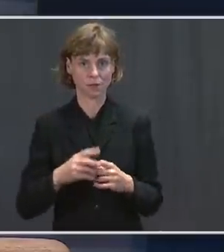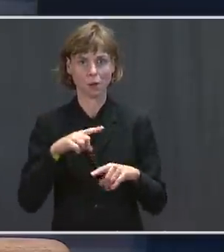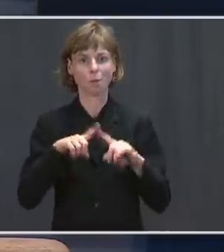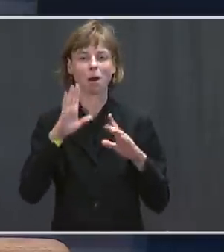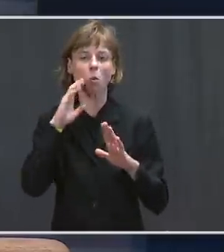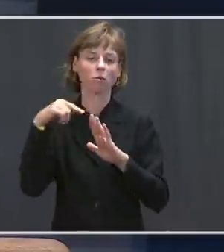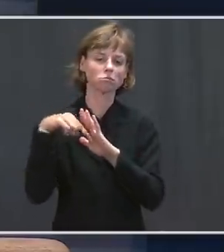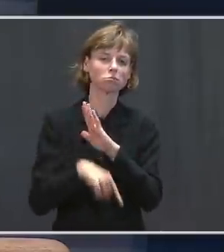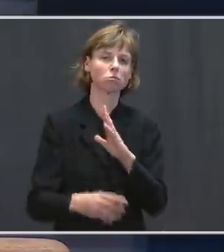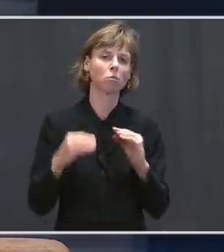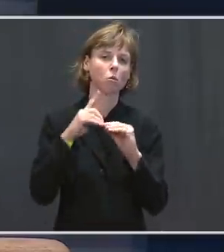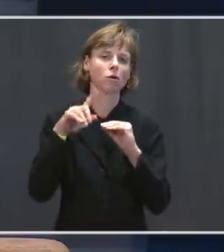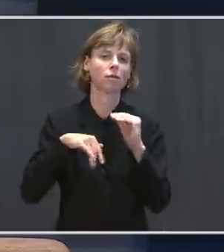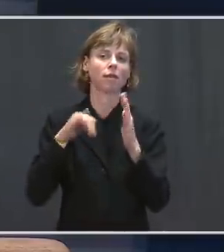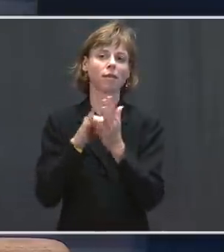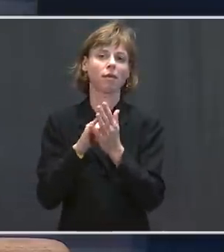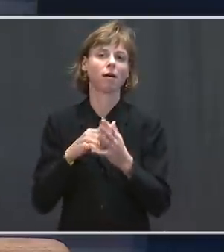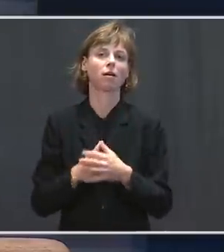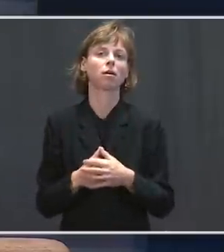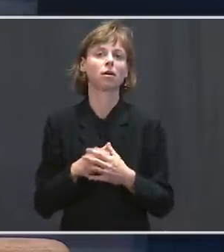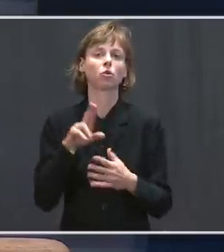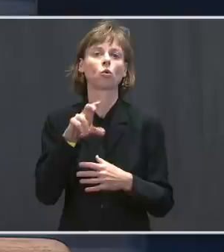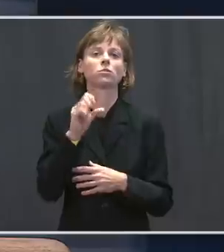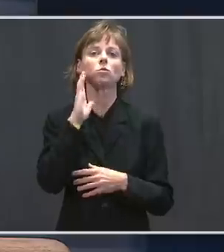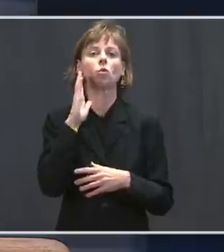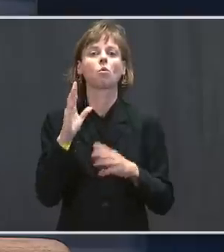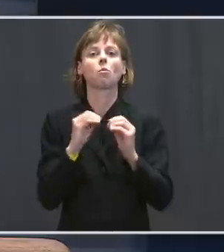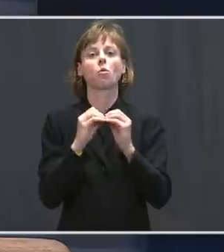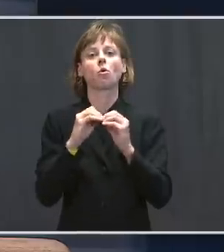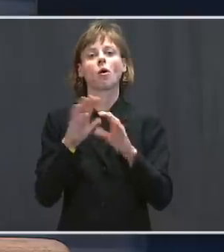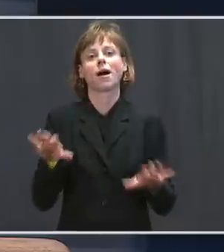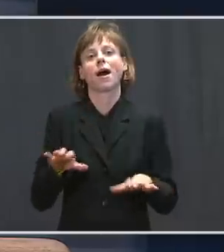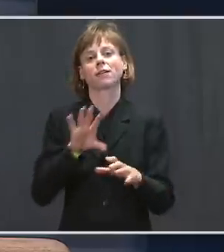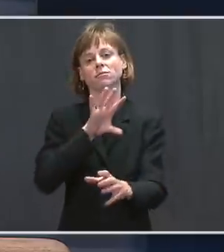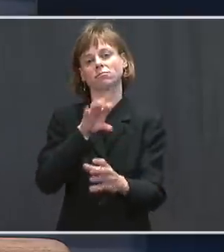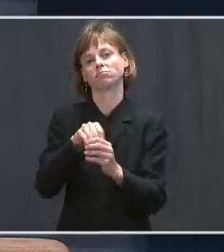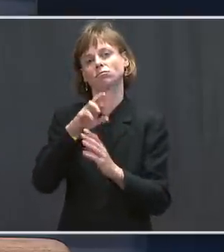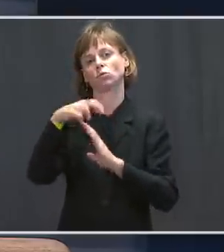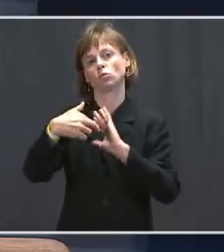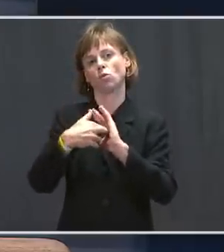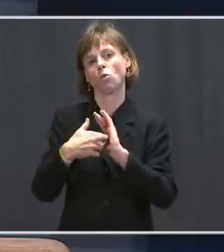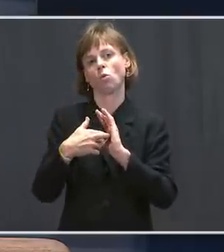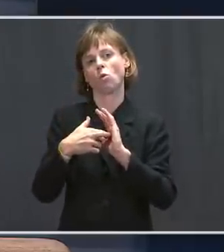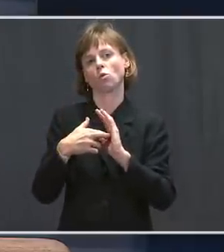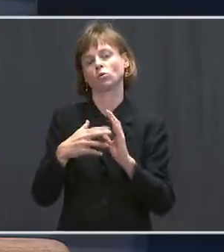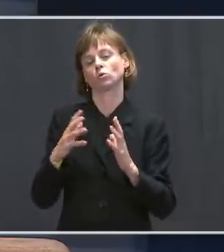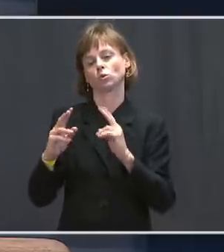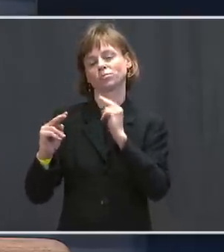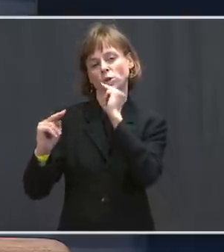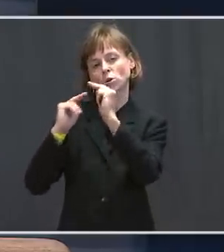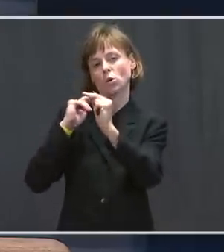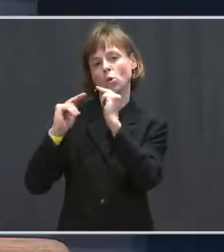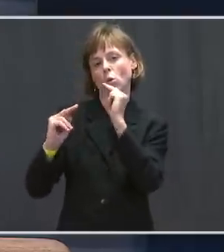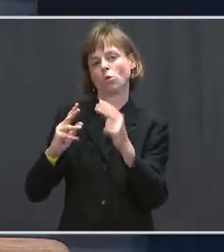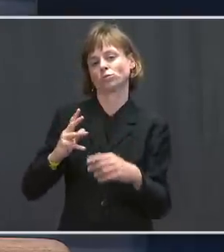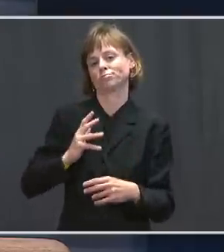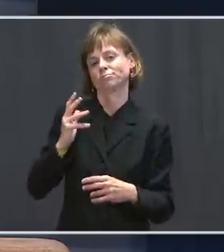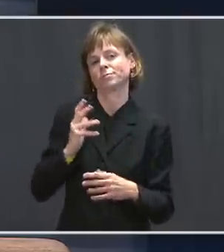playing a more active and engaged role in the diplomacy to bring an end to the conflict in Yemen. And that will include the naming of a special envoy,